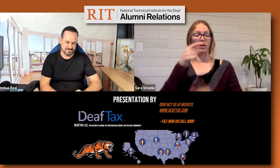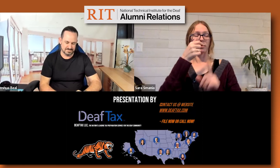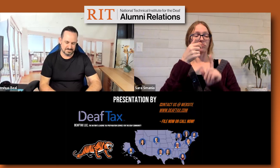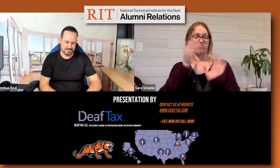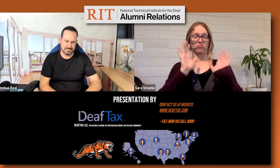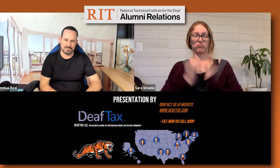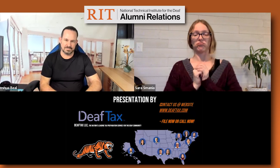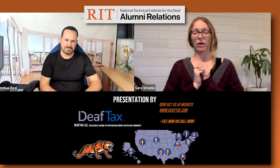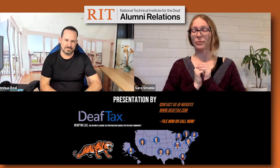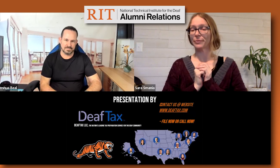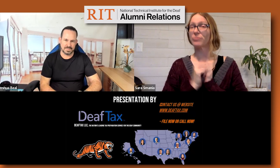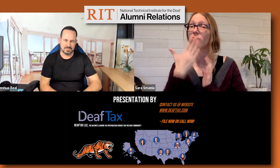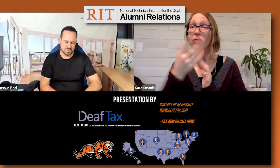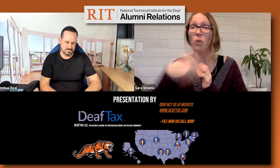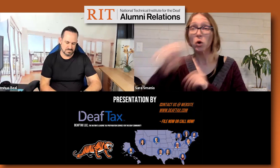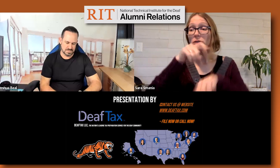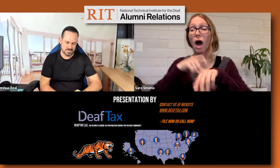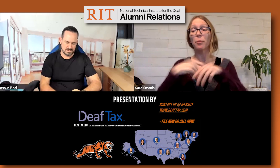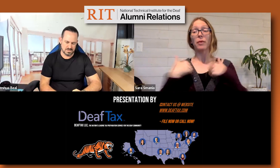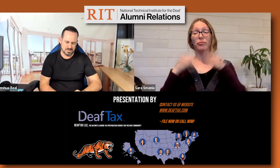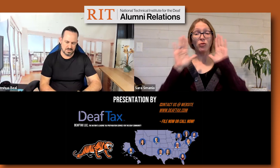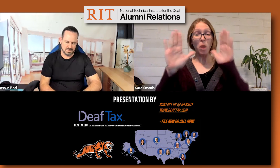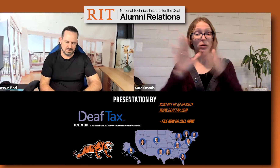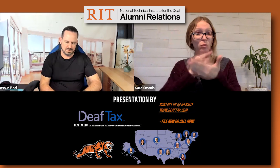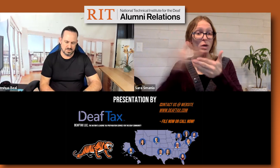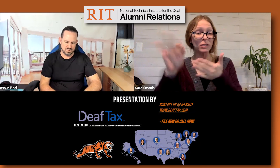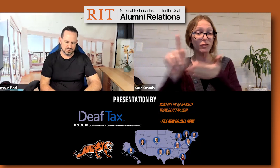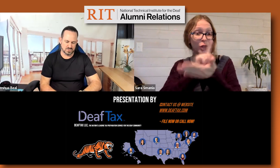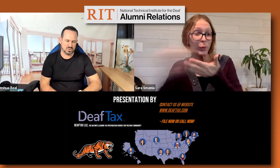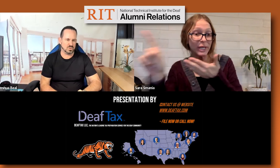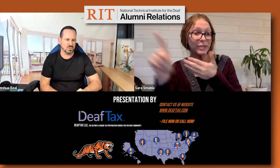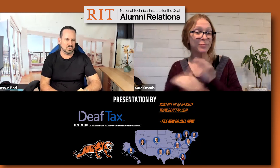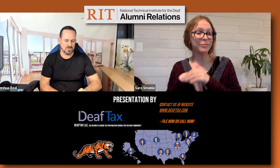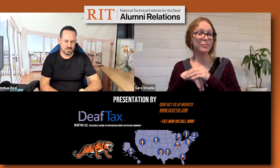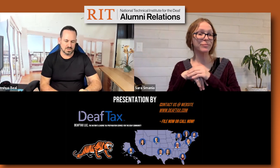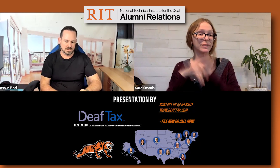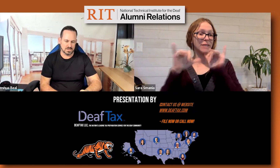And thank you, everyone, for your time. I hope you have a great rest of your week, and stay safe.